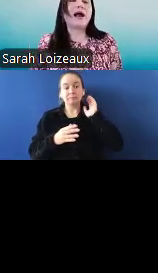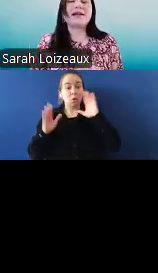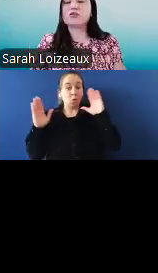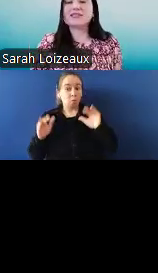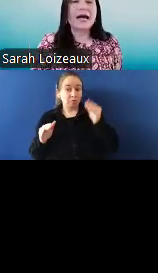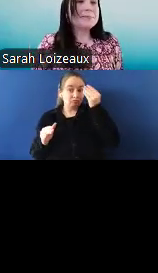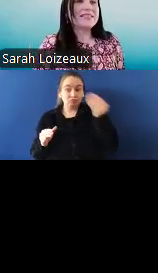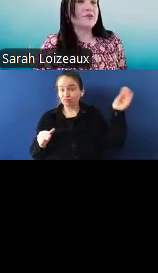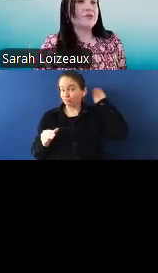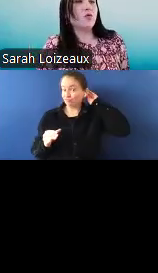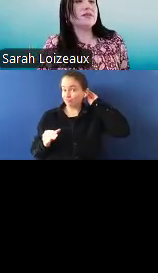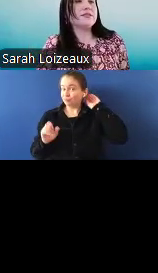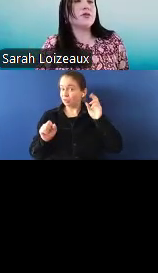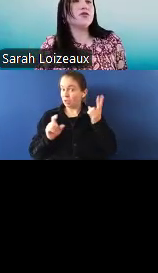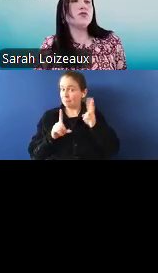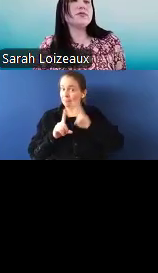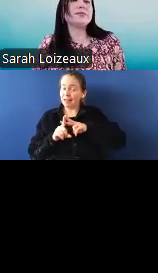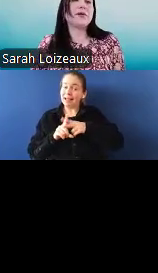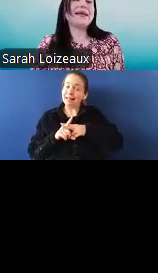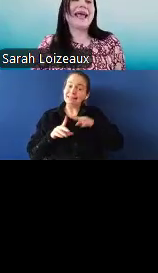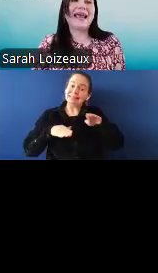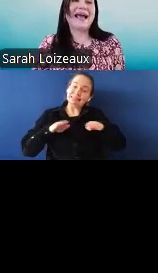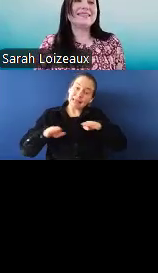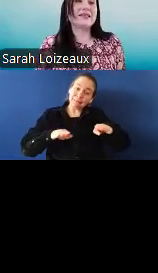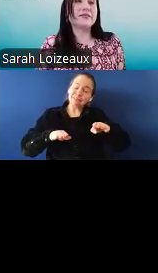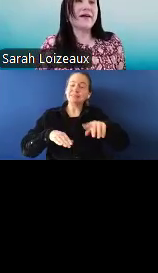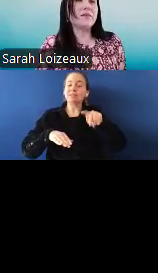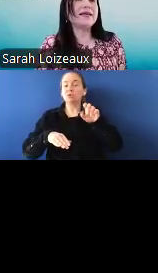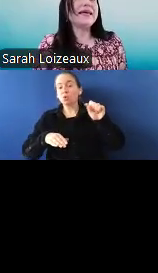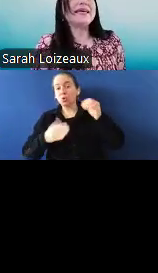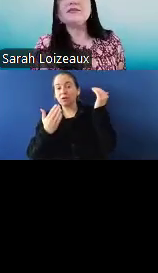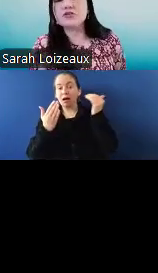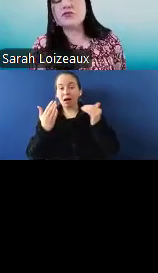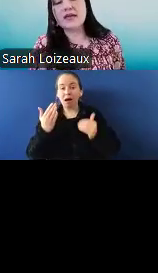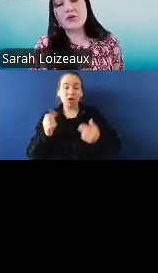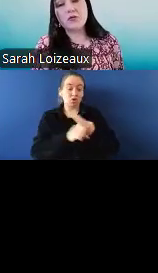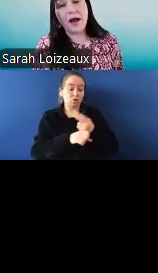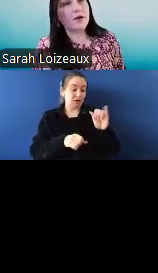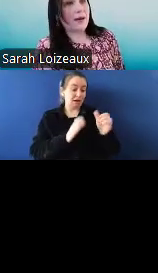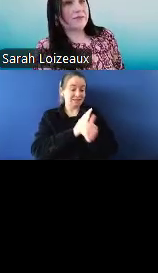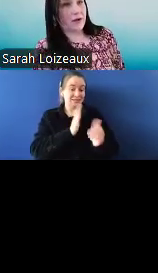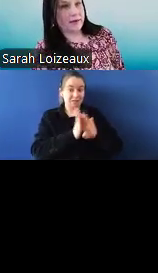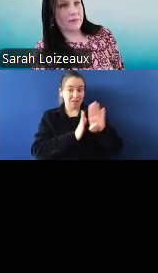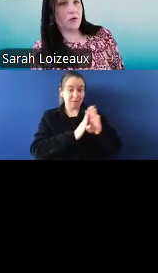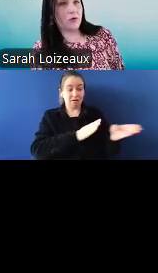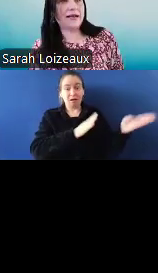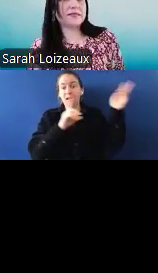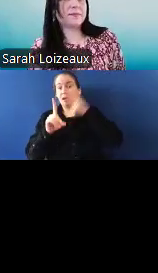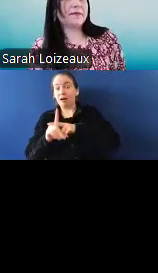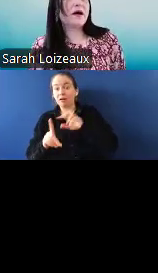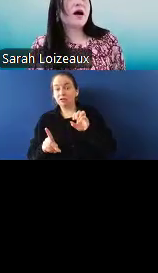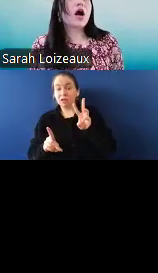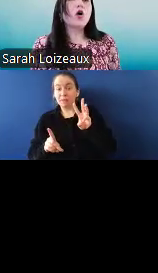practical steps and tools you can use to bring AI skill development into WIOA-funded programs. Our